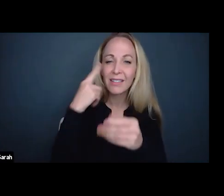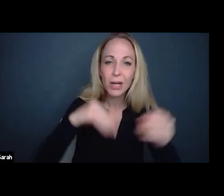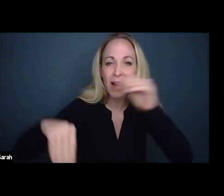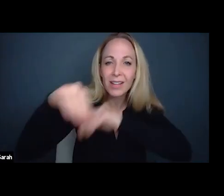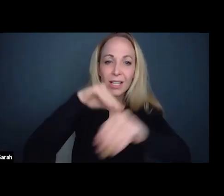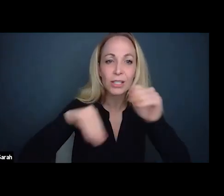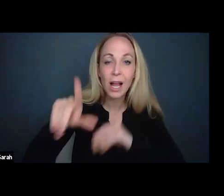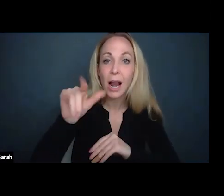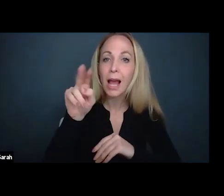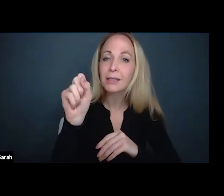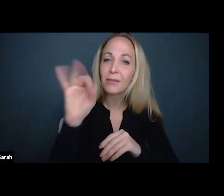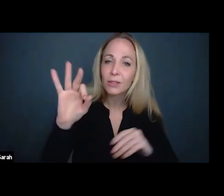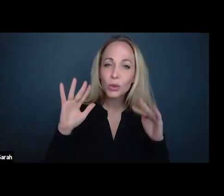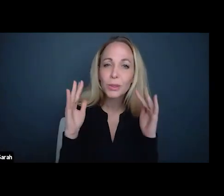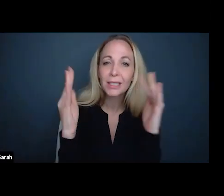Lines of trees also work really well.